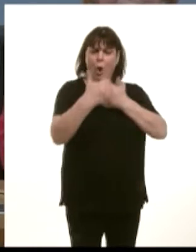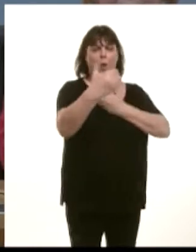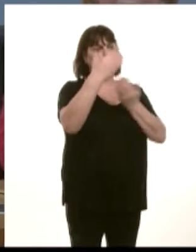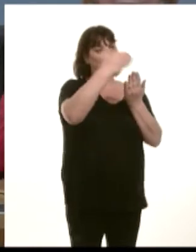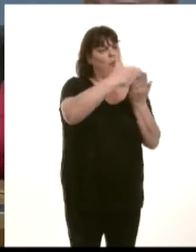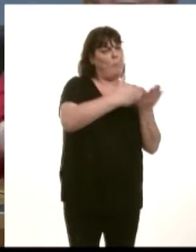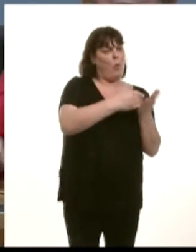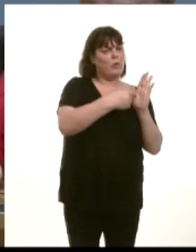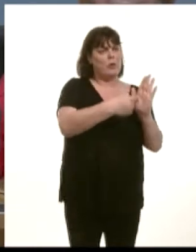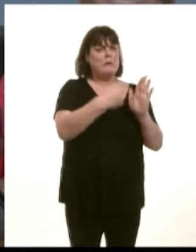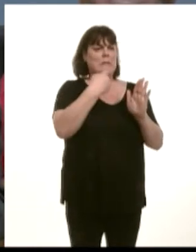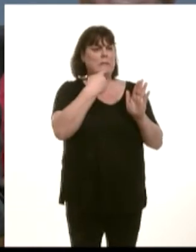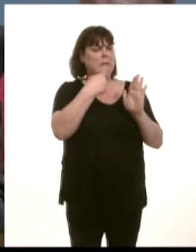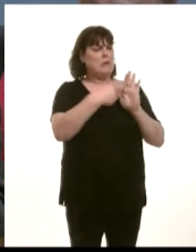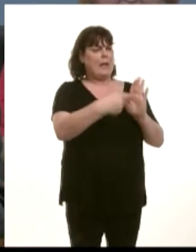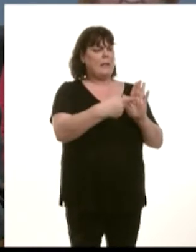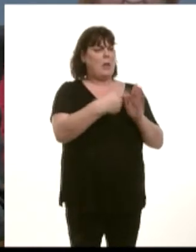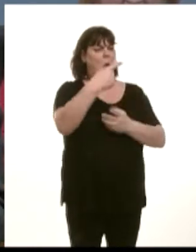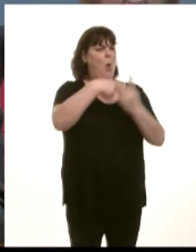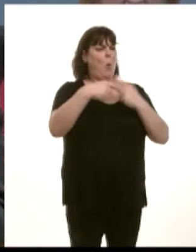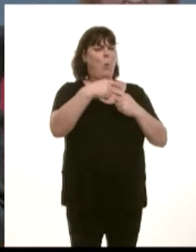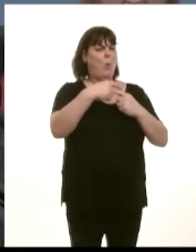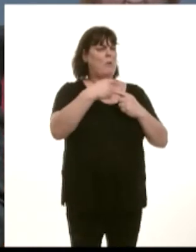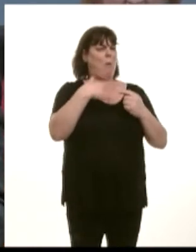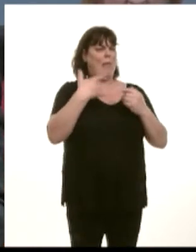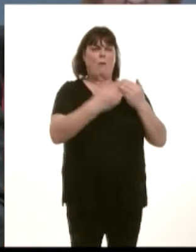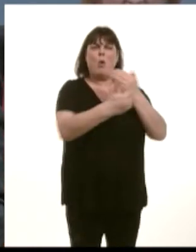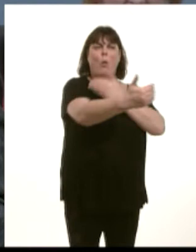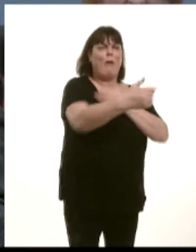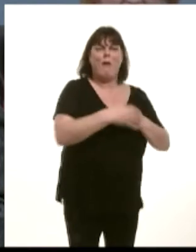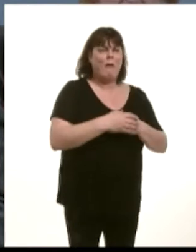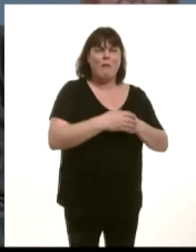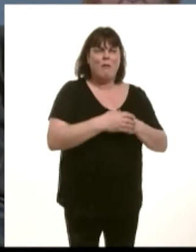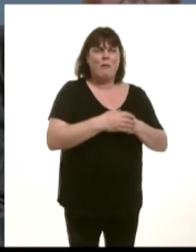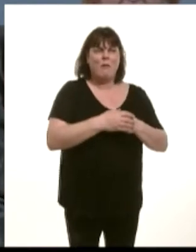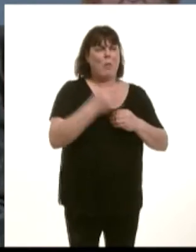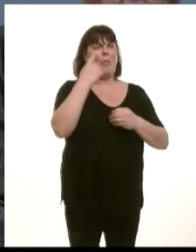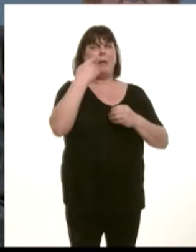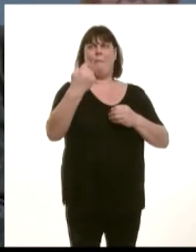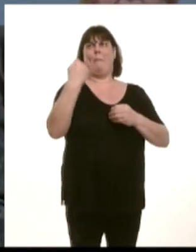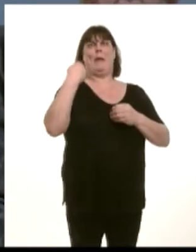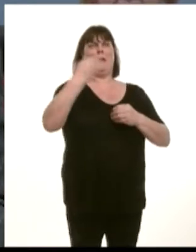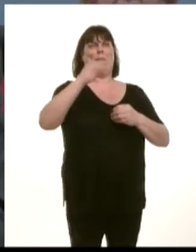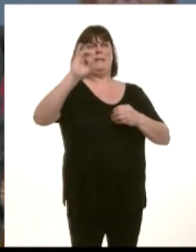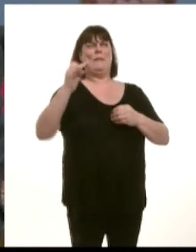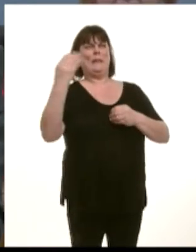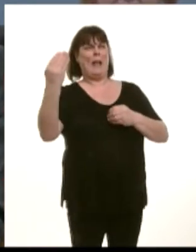living any more healthily than we were in 1979. What does the First Minister intend to do to publicise these good measures to have a